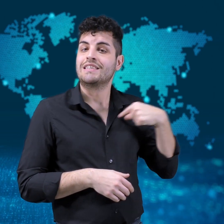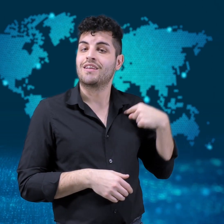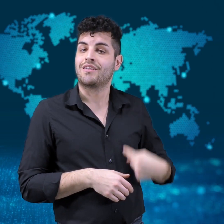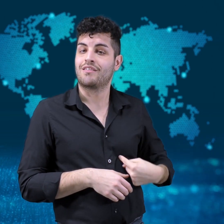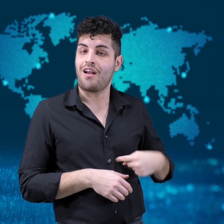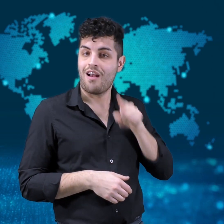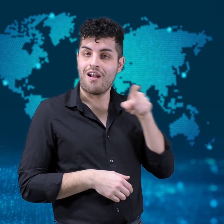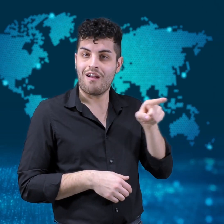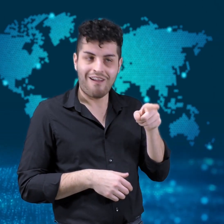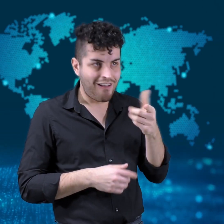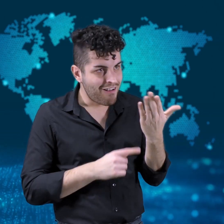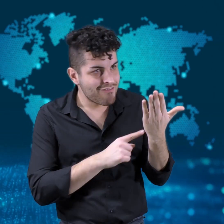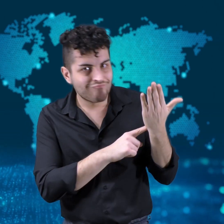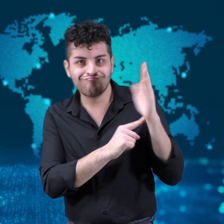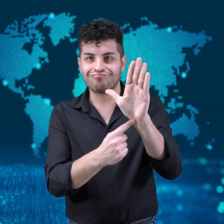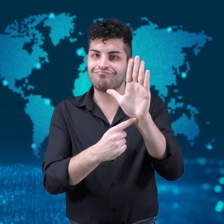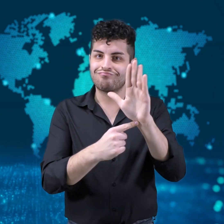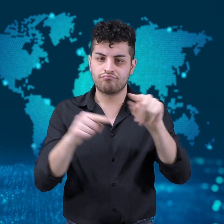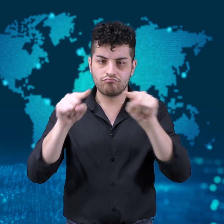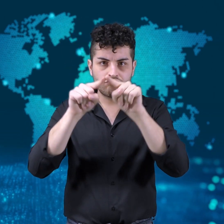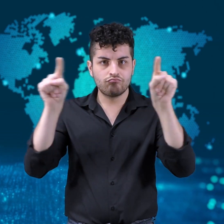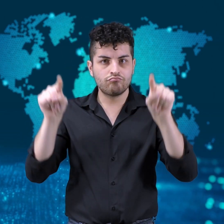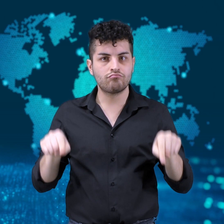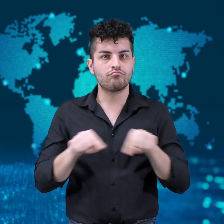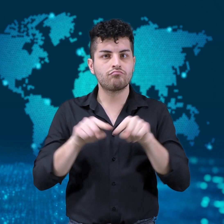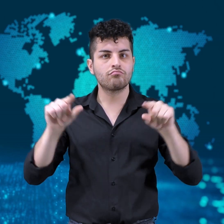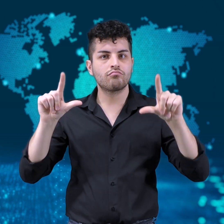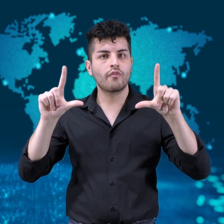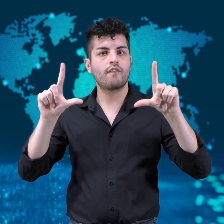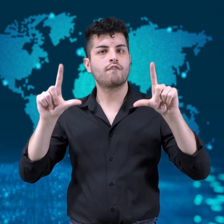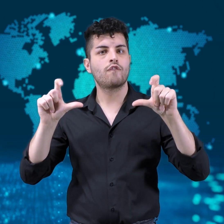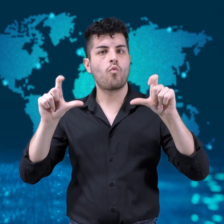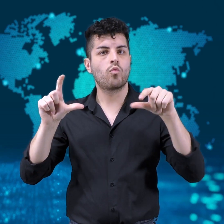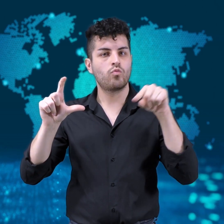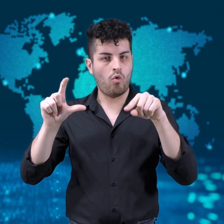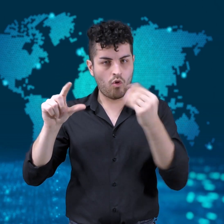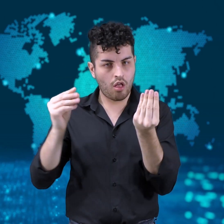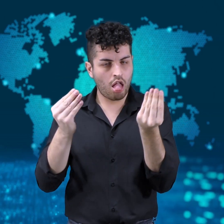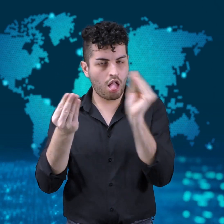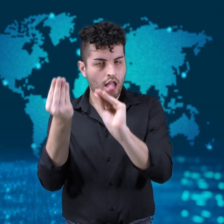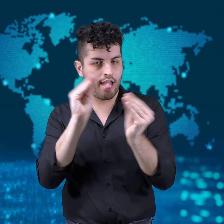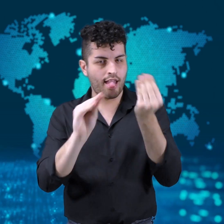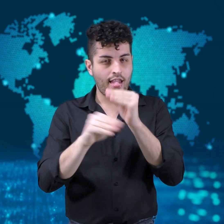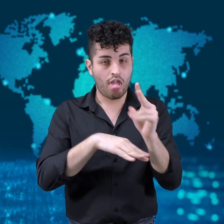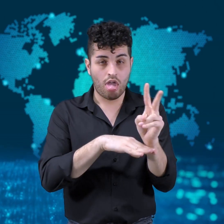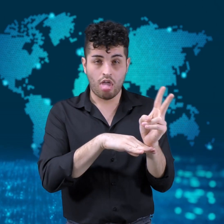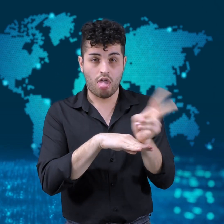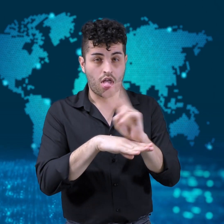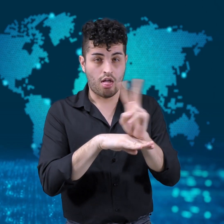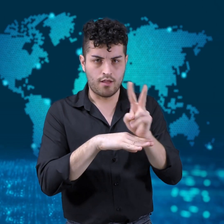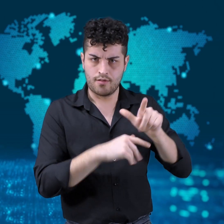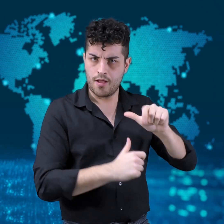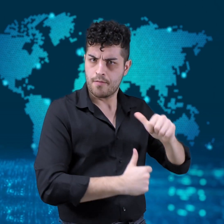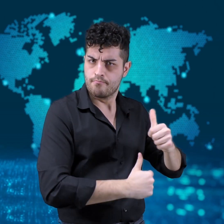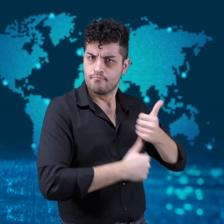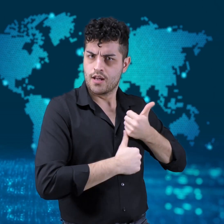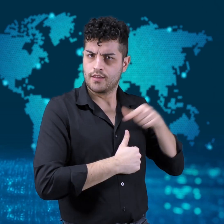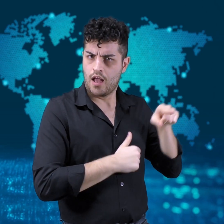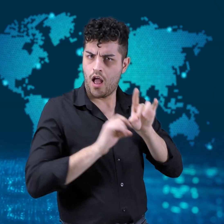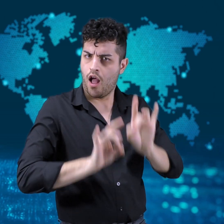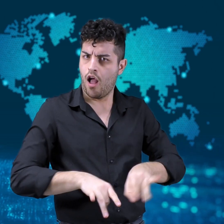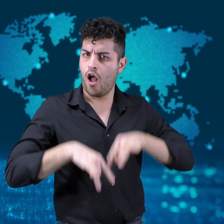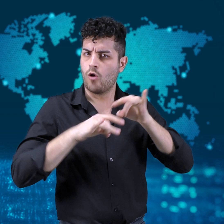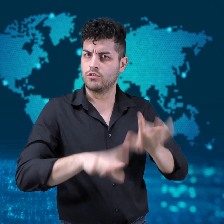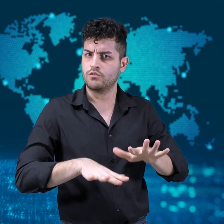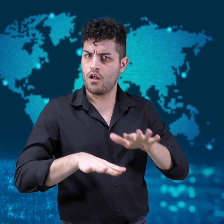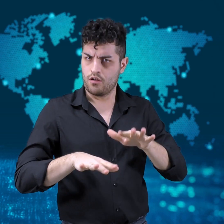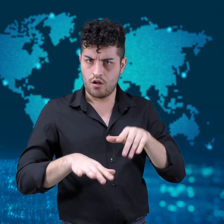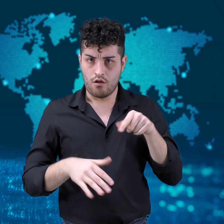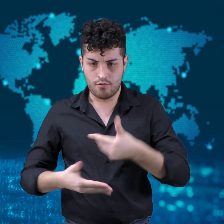Australian soldier holding an Afghan child with a knife on his throat.